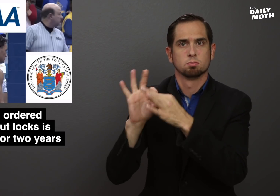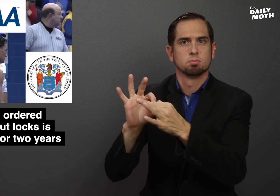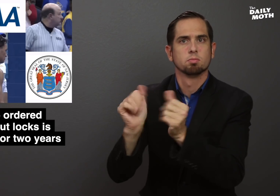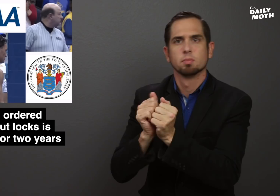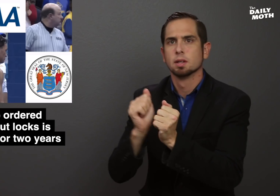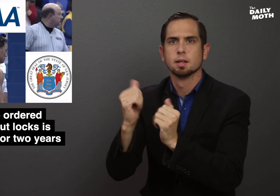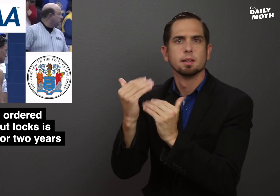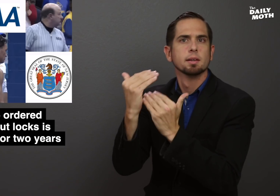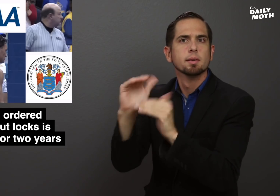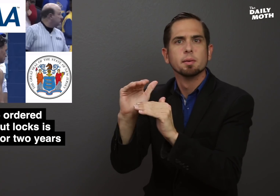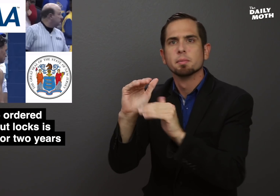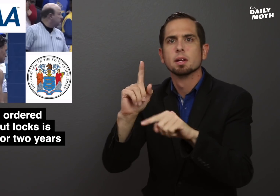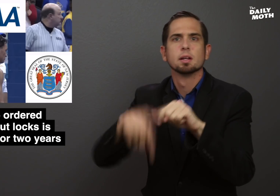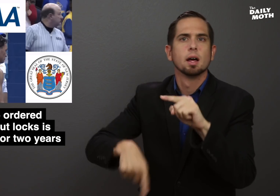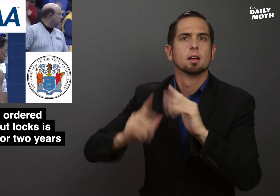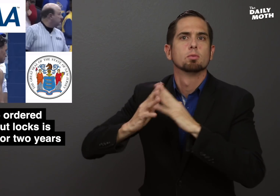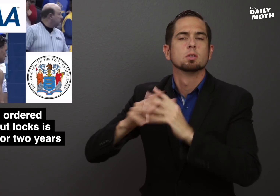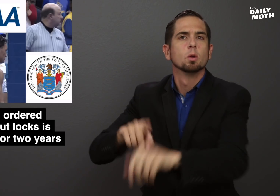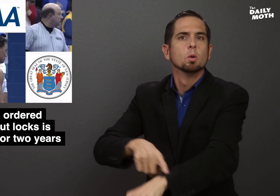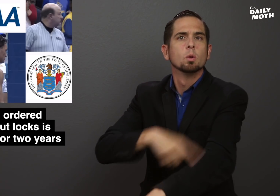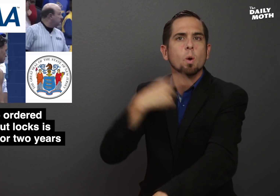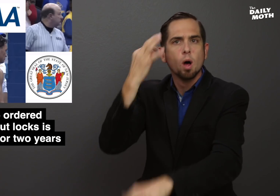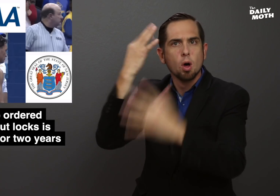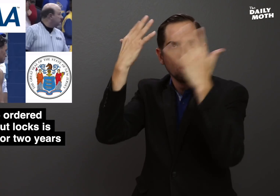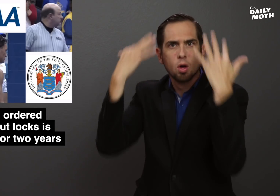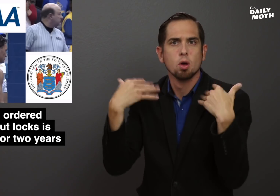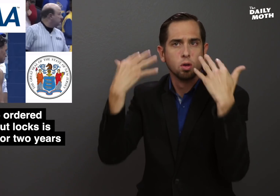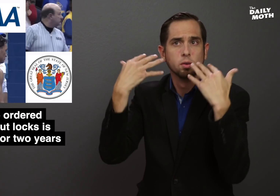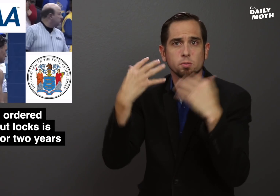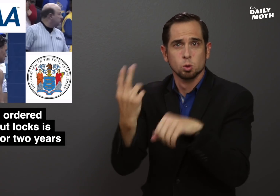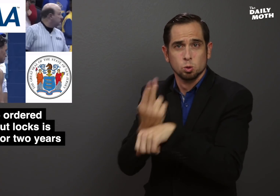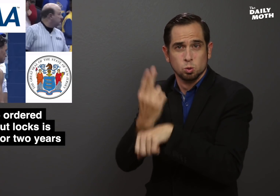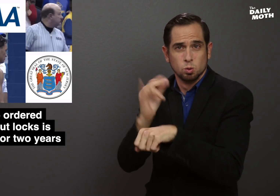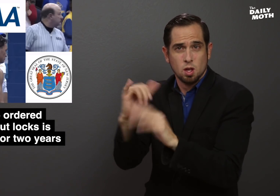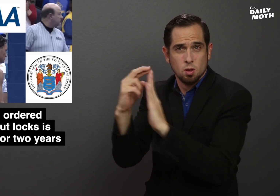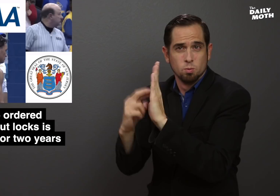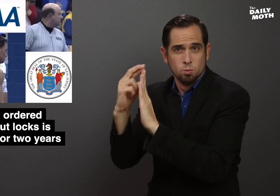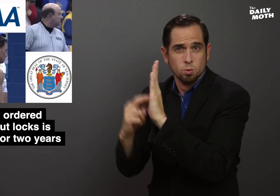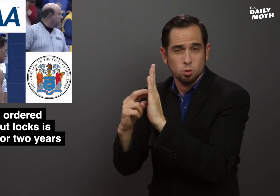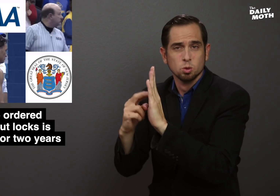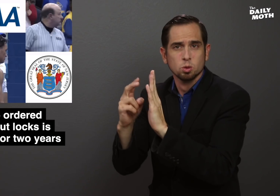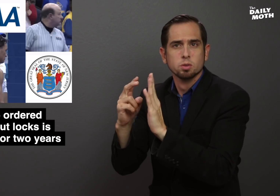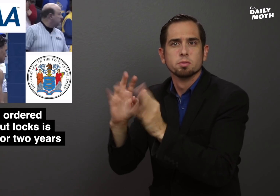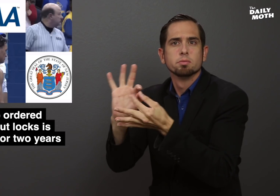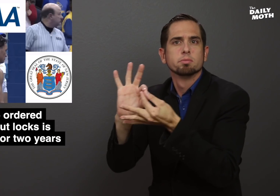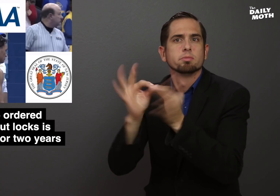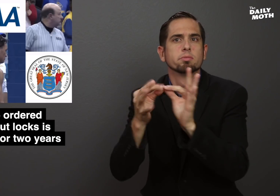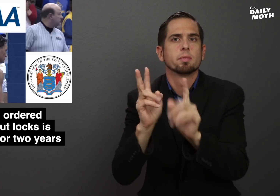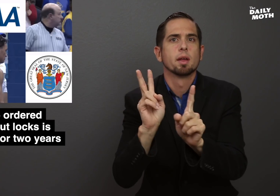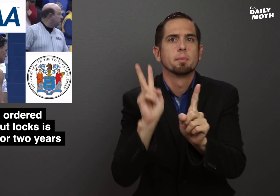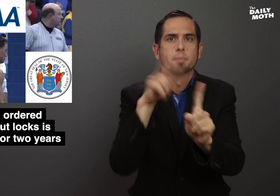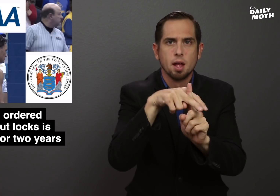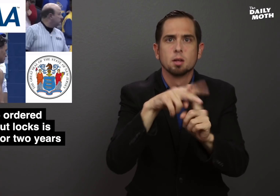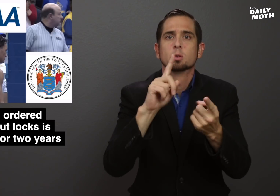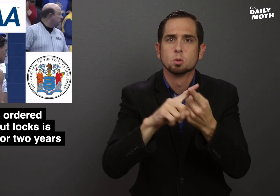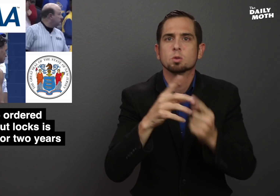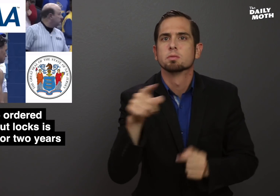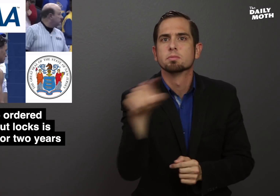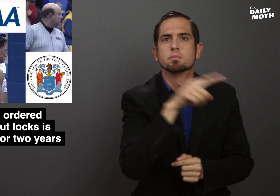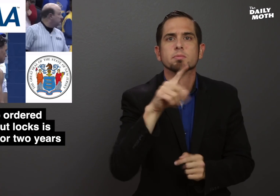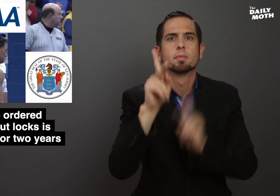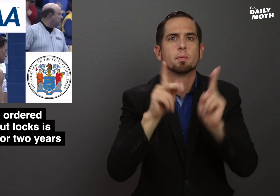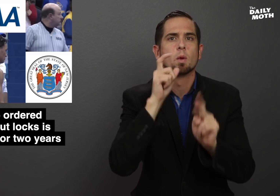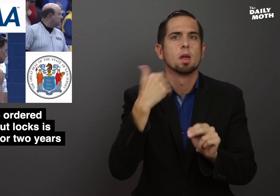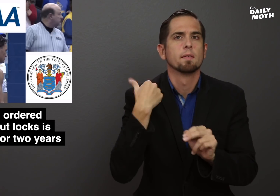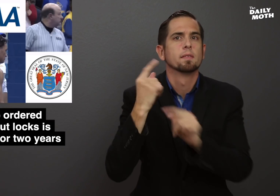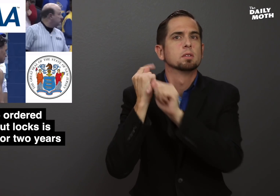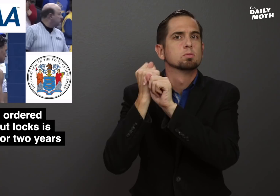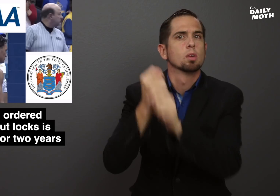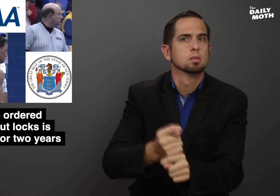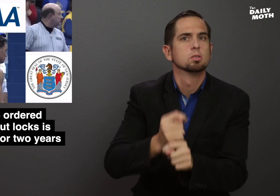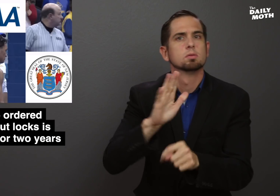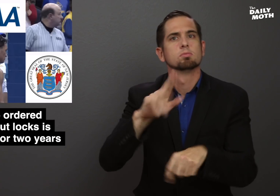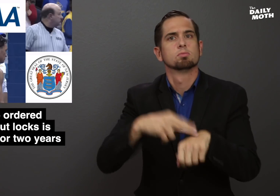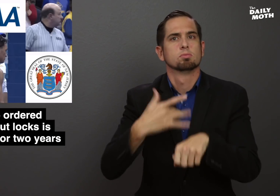about limits on long hair and applied it to traditionally